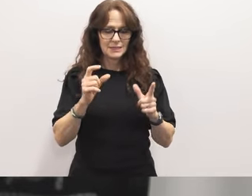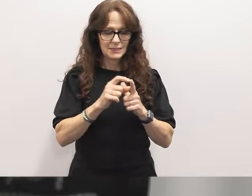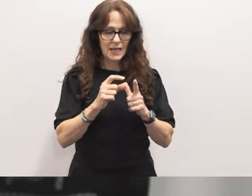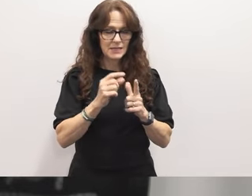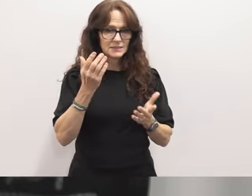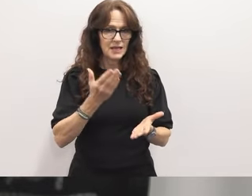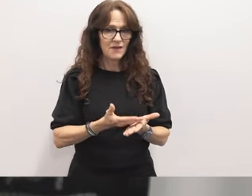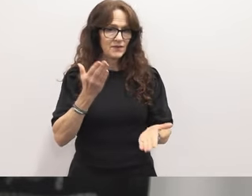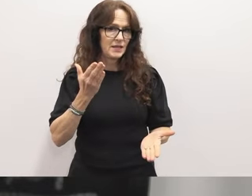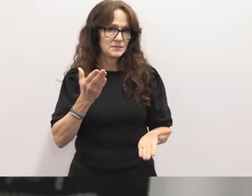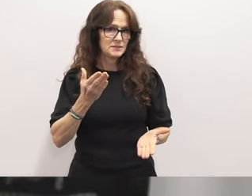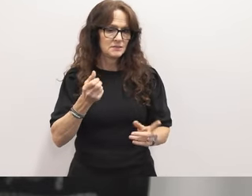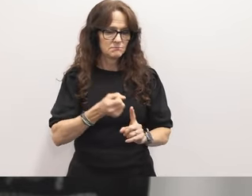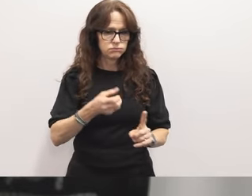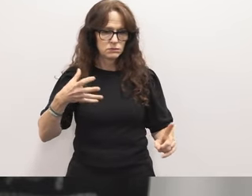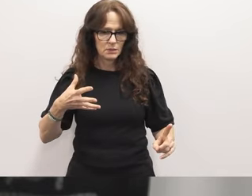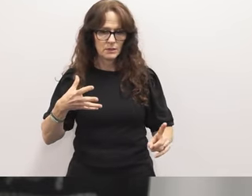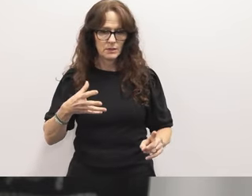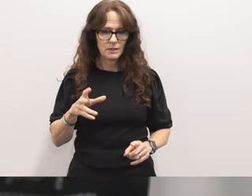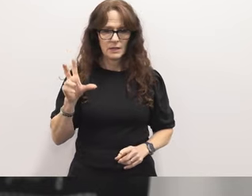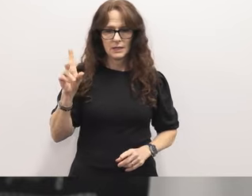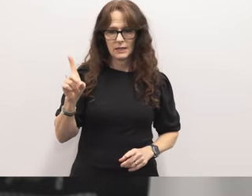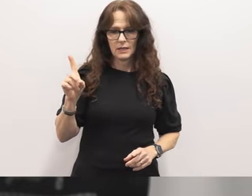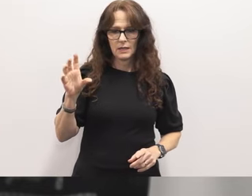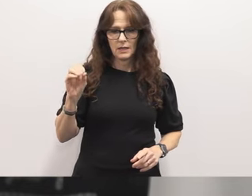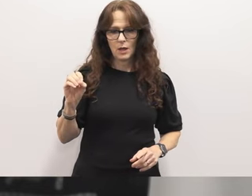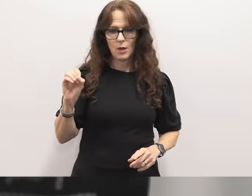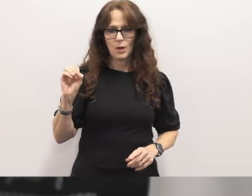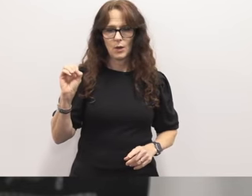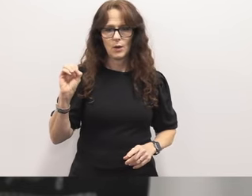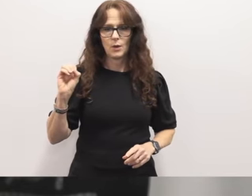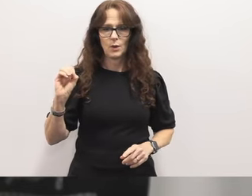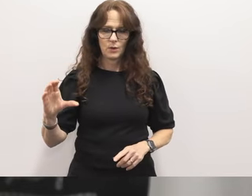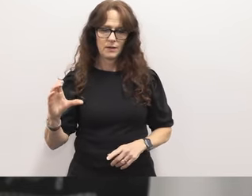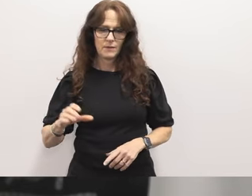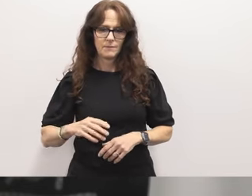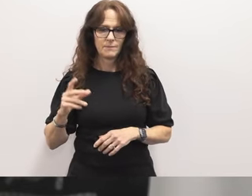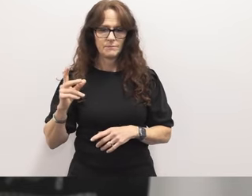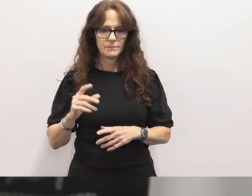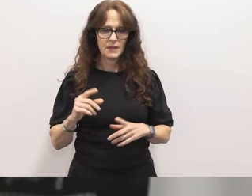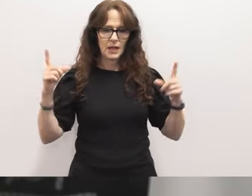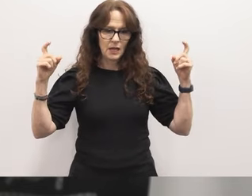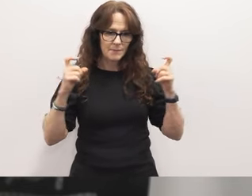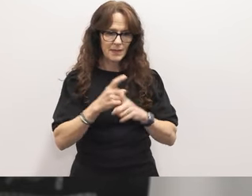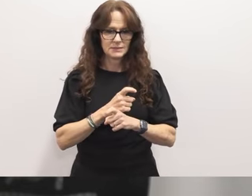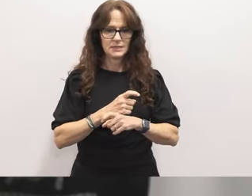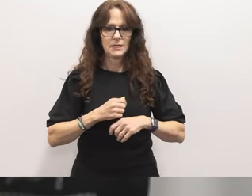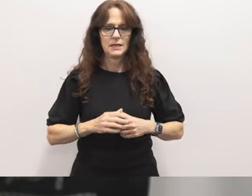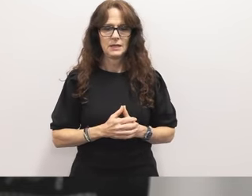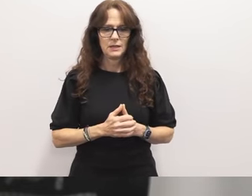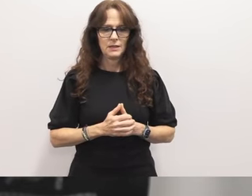Some people call that the DOK, depth of complexity, okay. And we married that for those of you who know